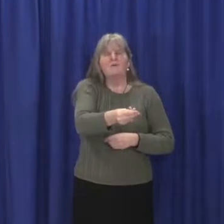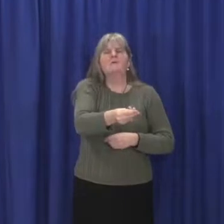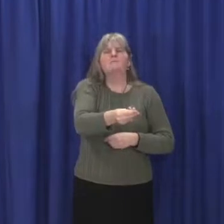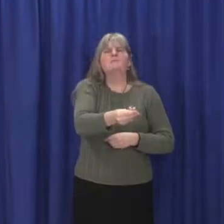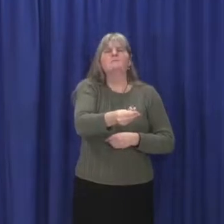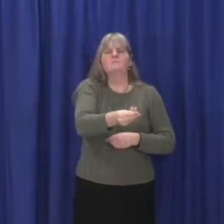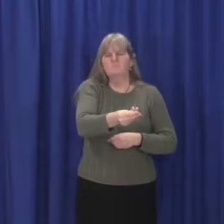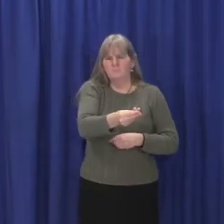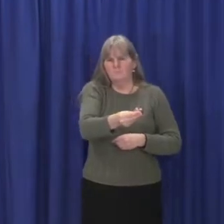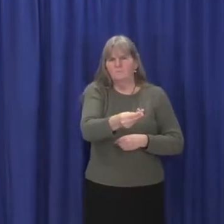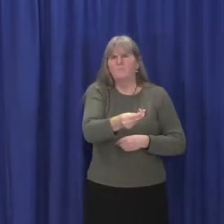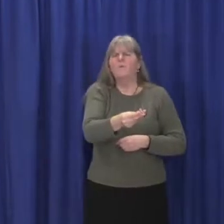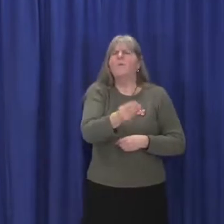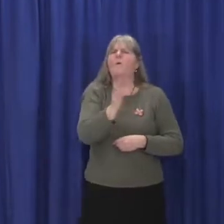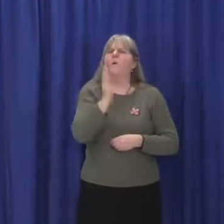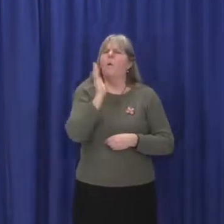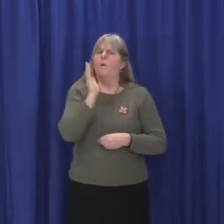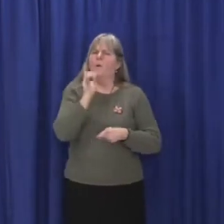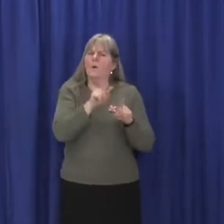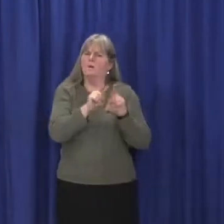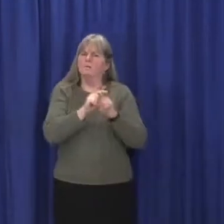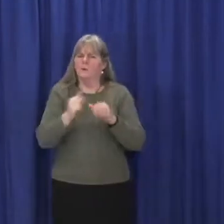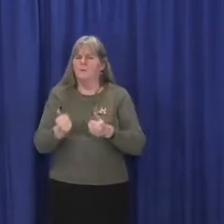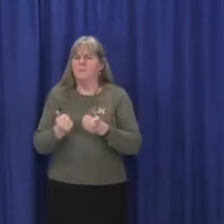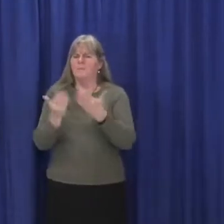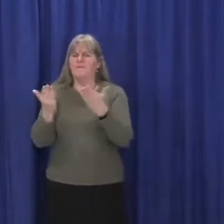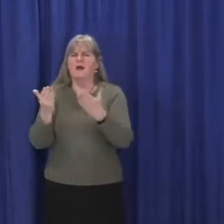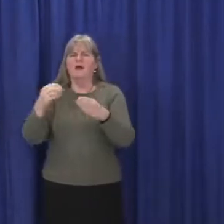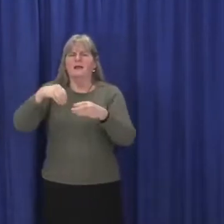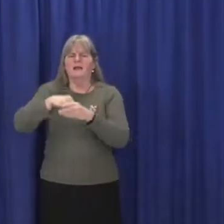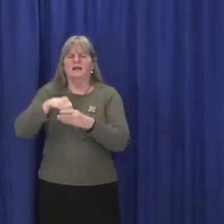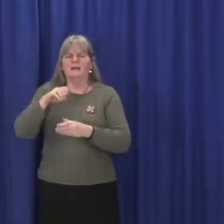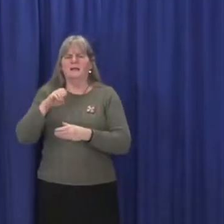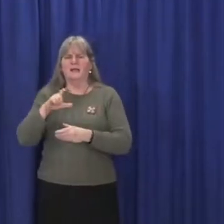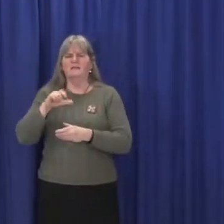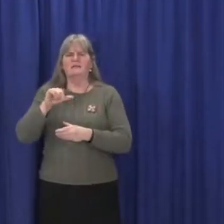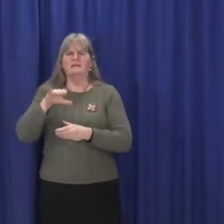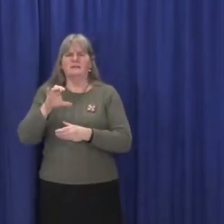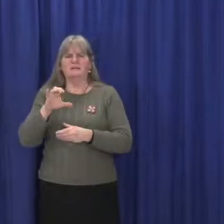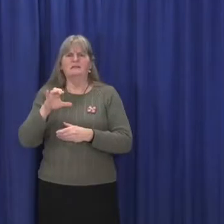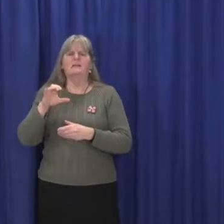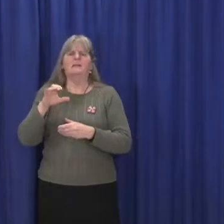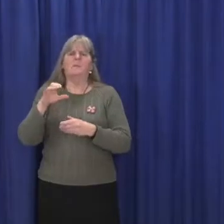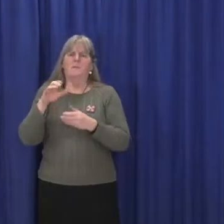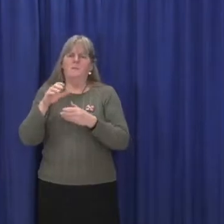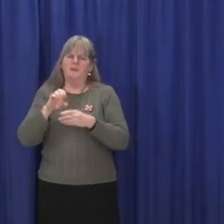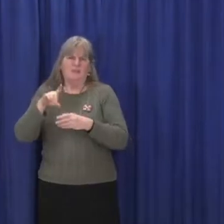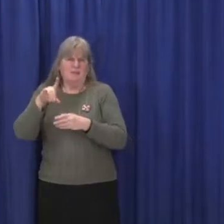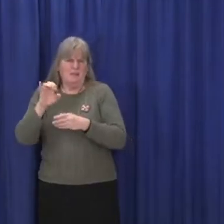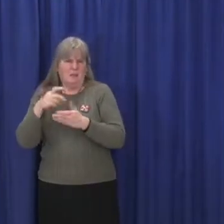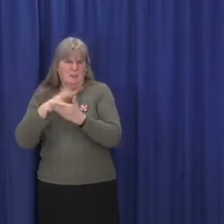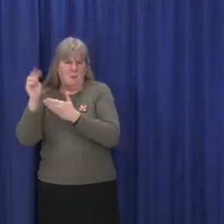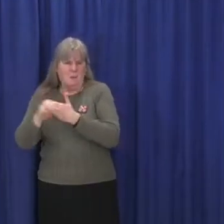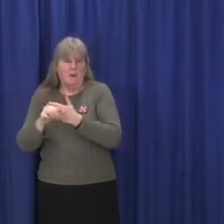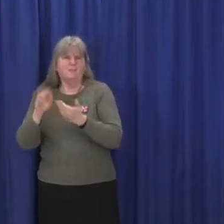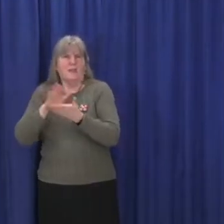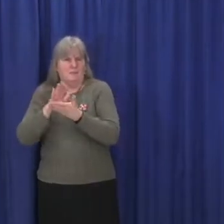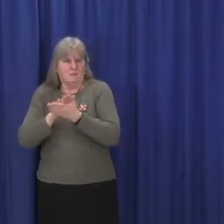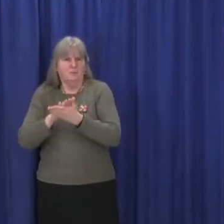into Whitehorse schools and ELCC programs in the days ahead. That being said, rapid tests continue